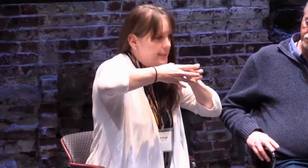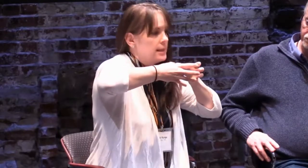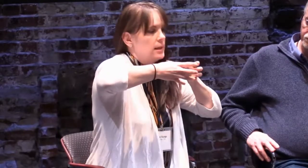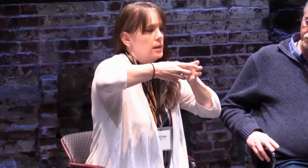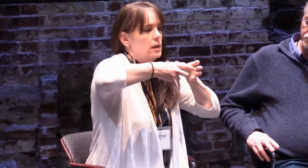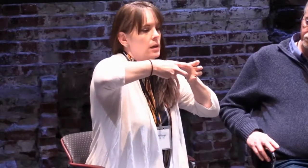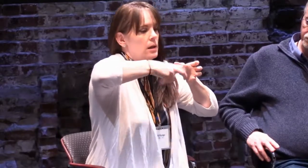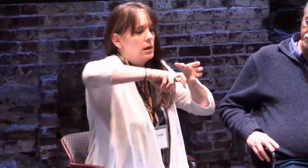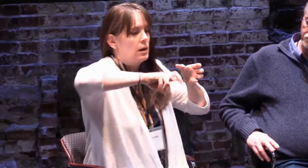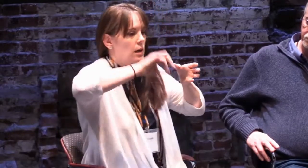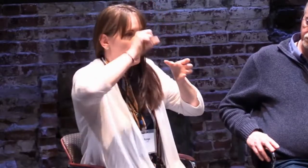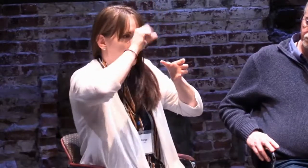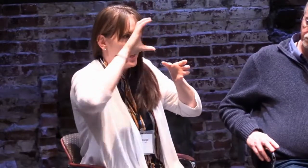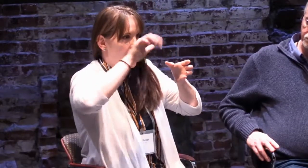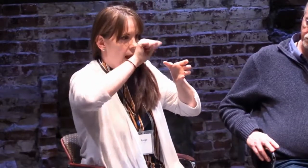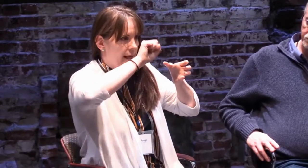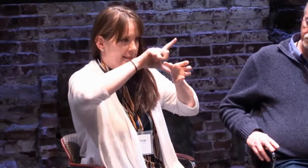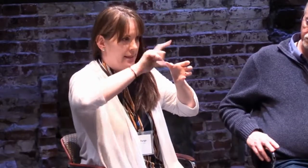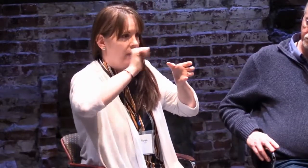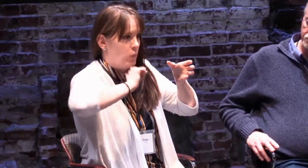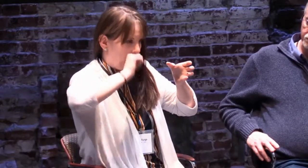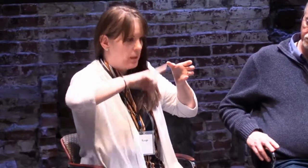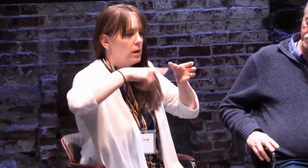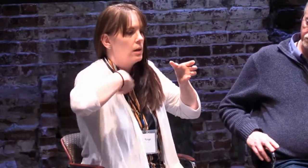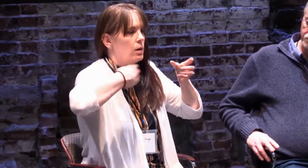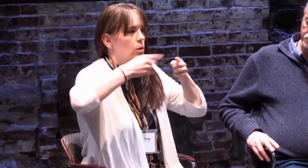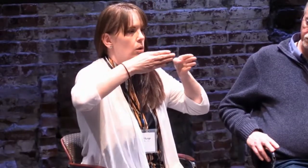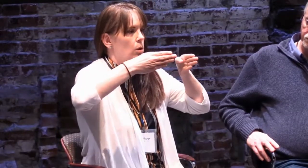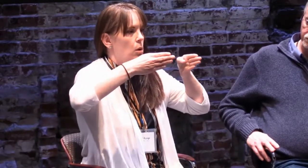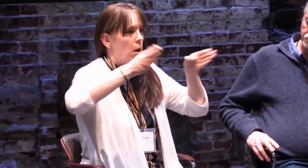It was financially focused and a very specific community.